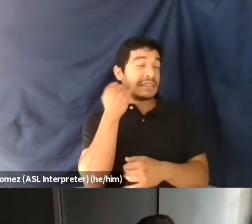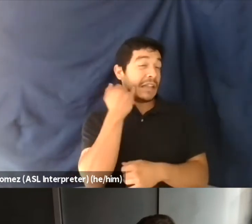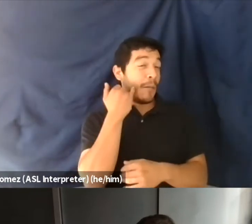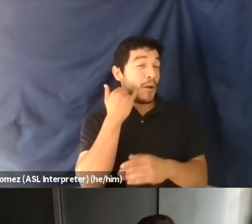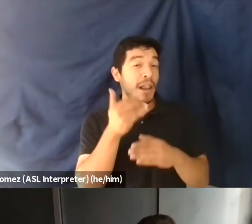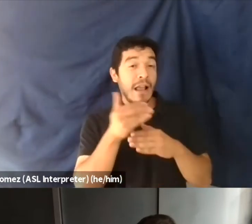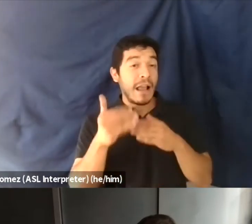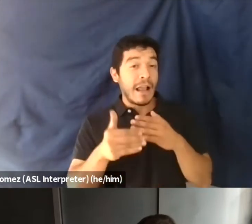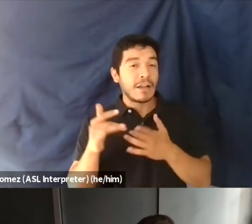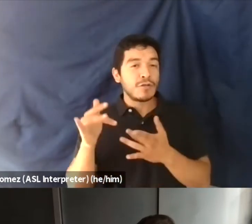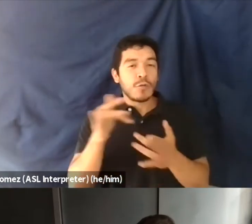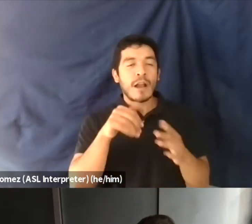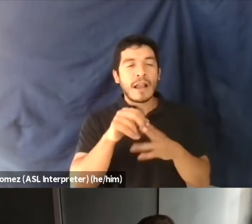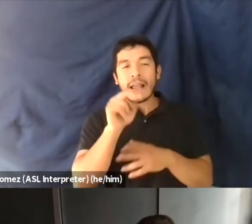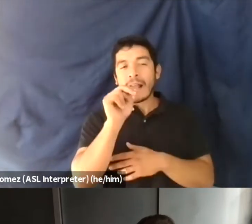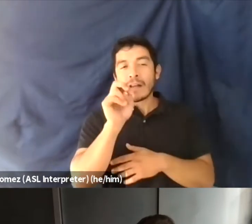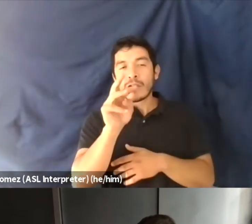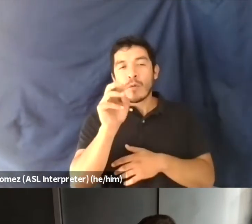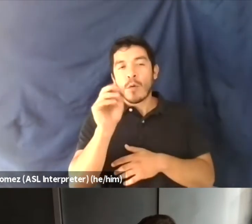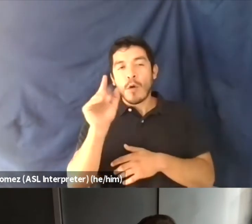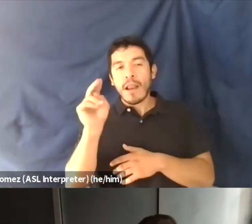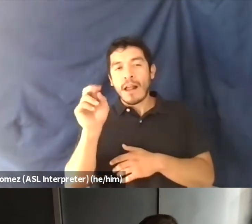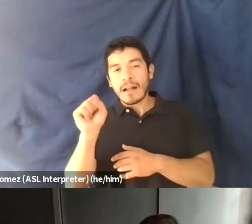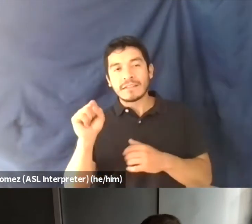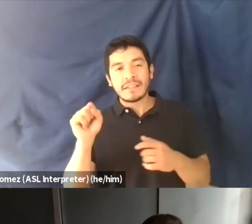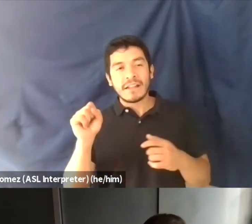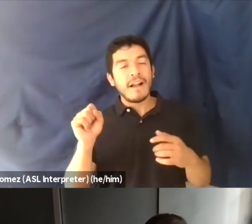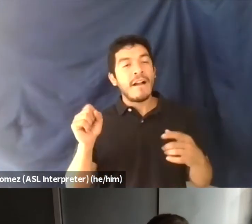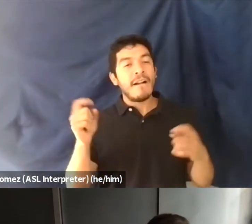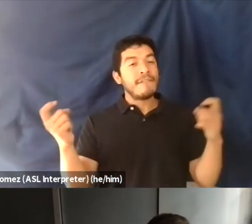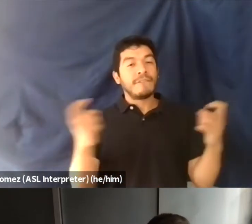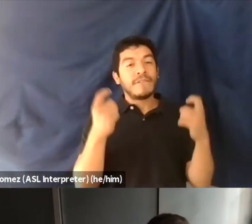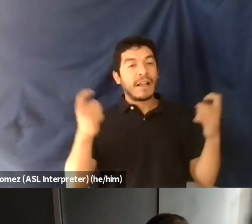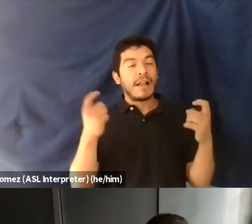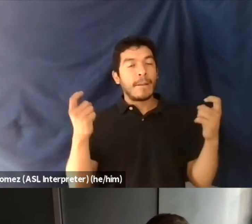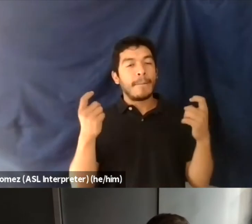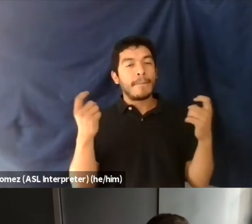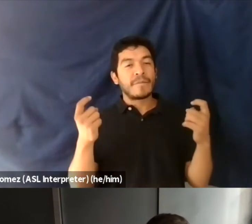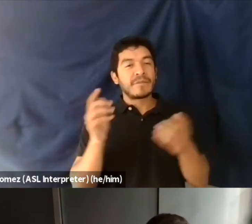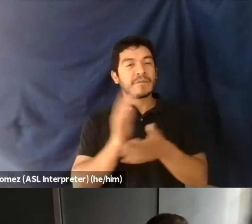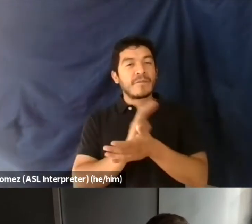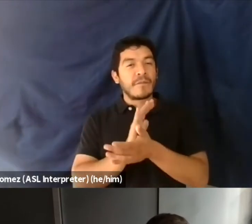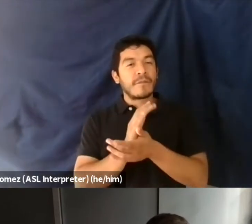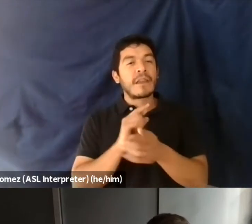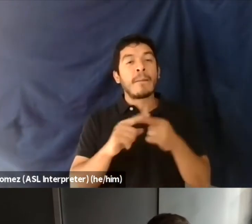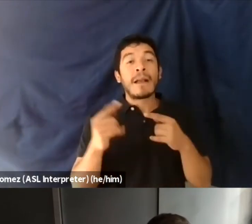in New Orleans at the New Orleans Film Festival, but there is talk about it back next spring,